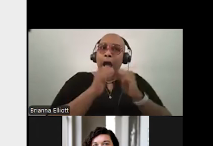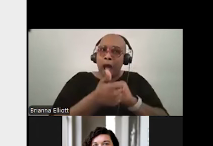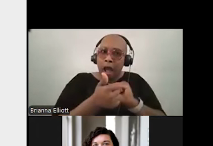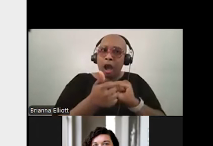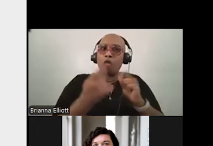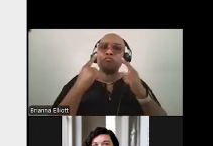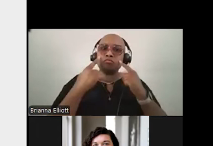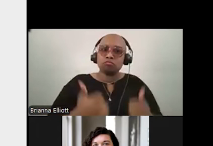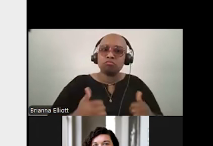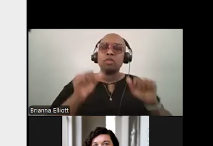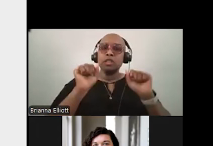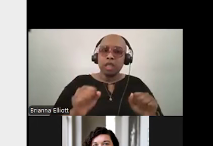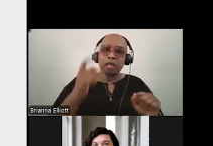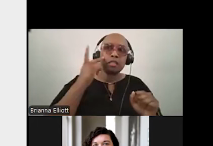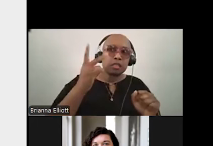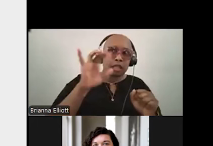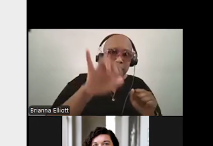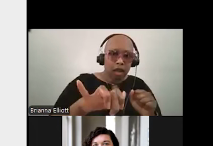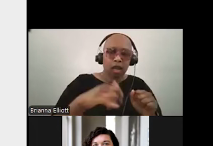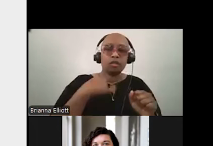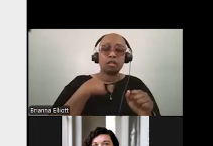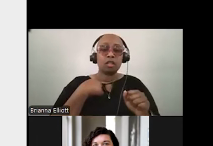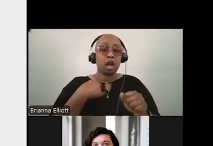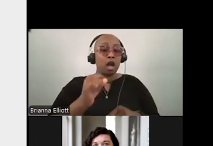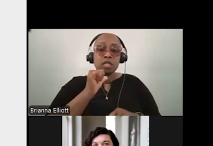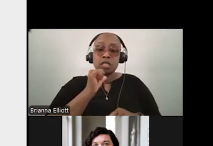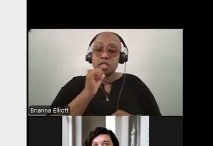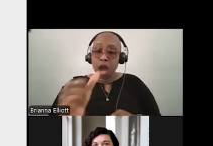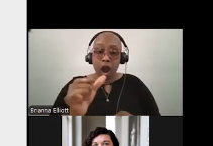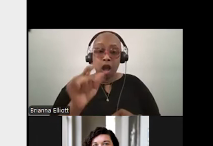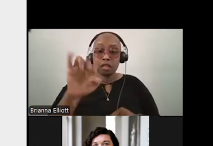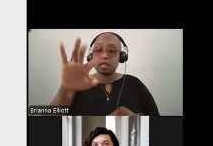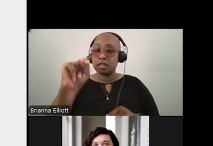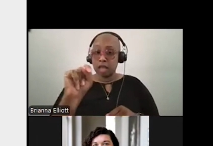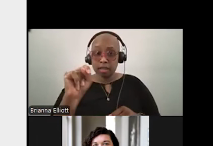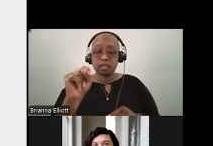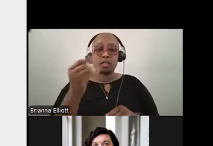non-ext has to have a contrast as well, non-ext objects. So, the same way that your text has to